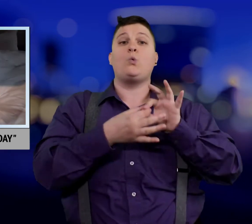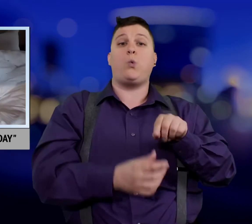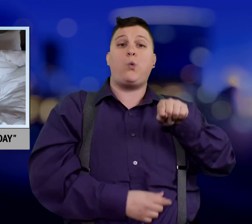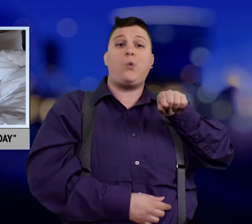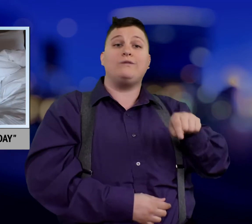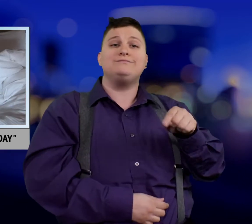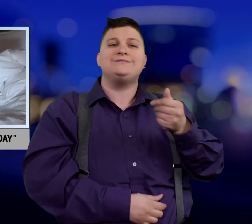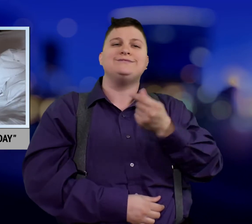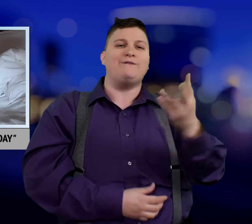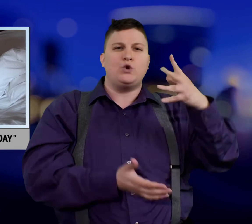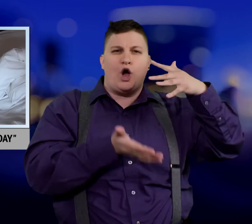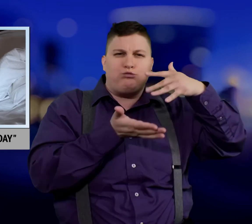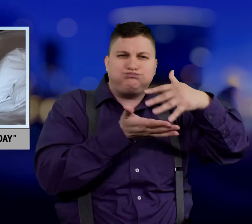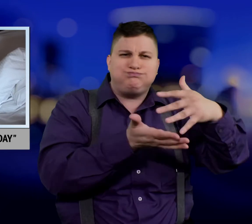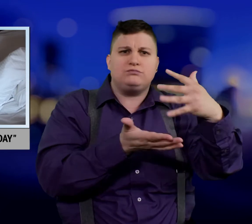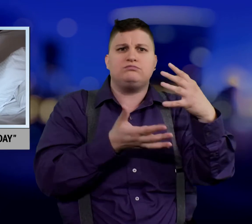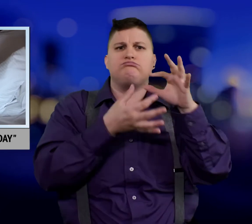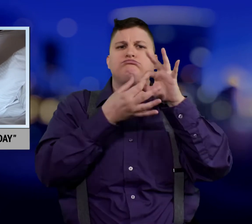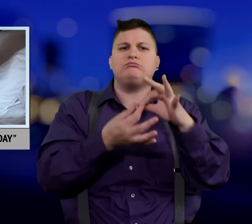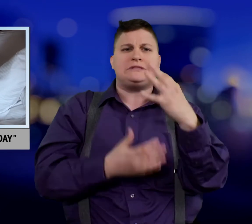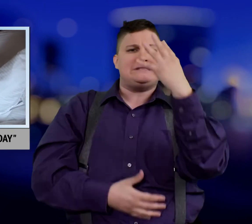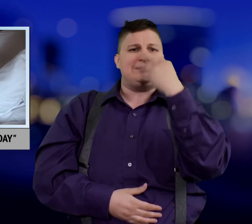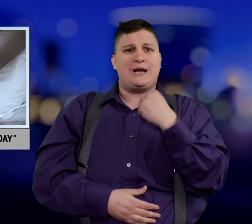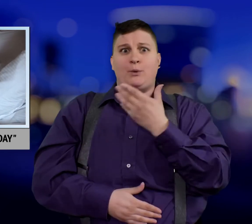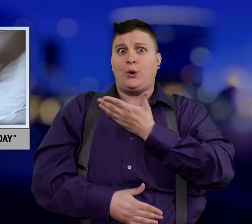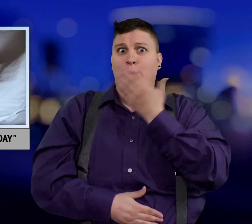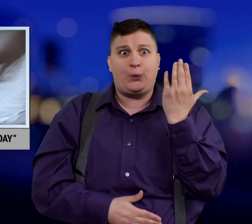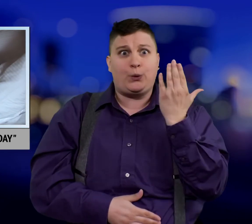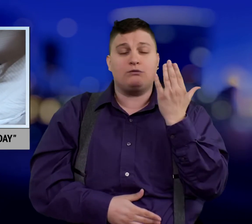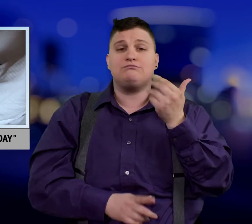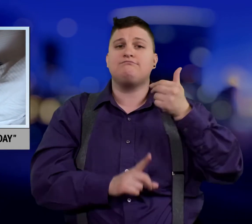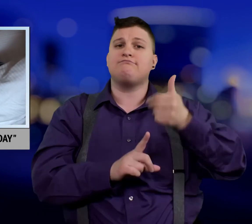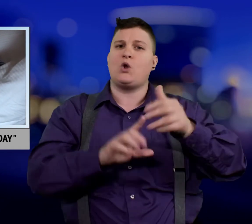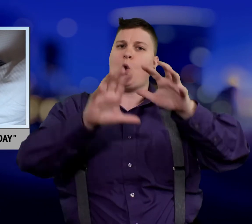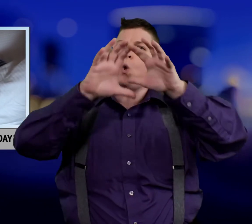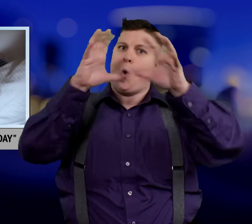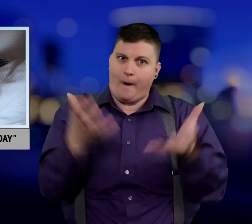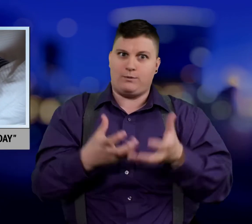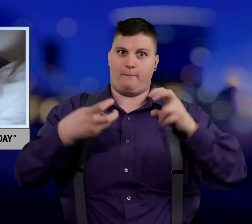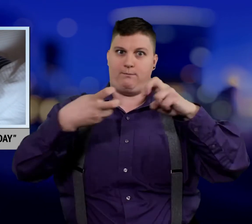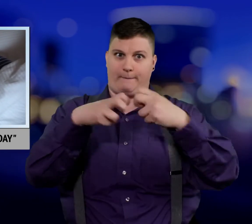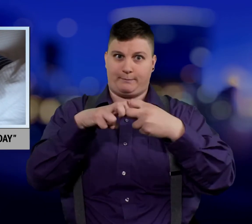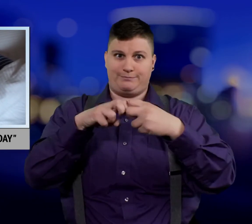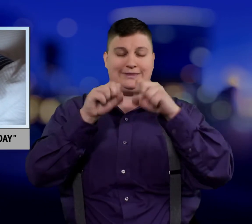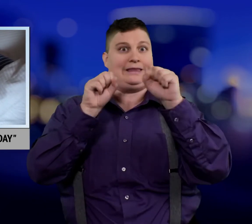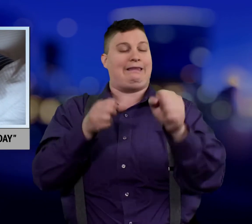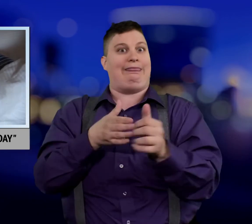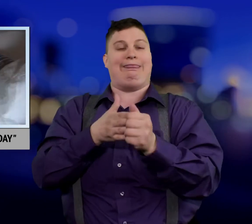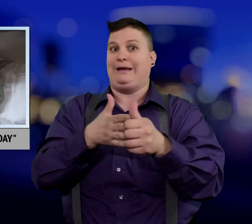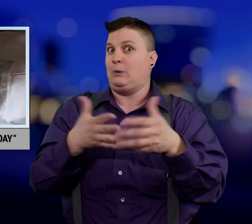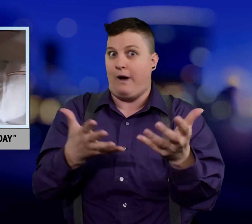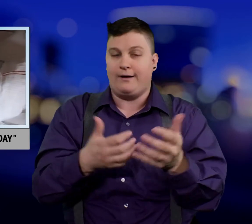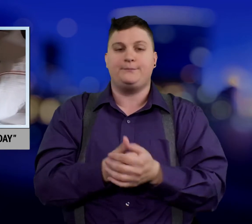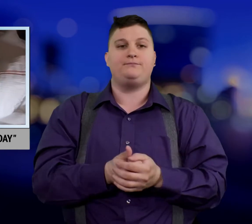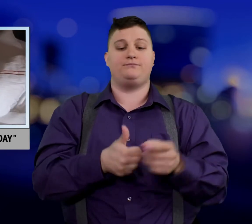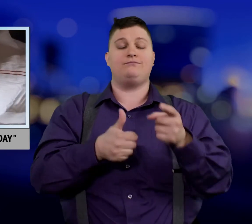According to several studies, sleep deprivation is a global epidemic that can lead to weight